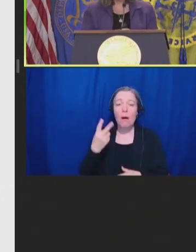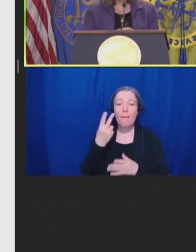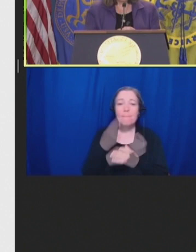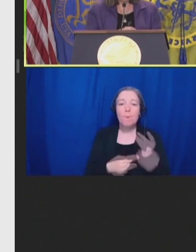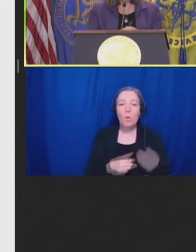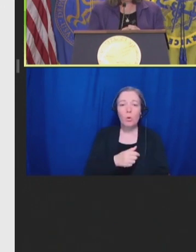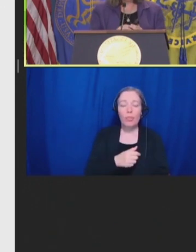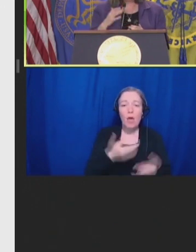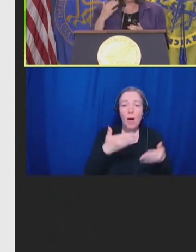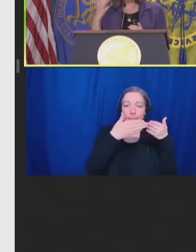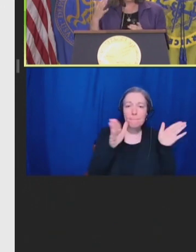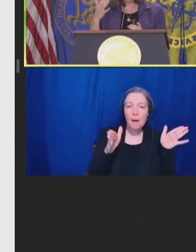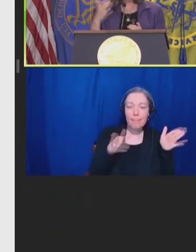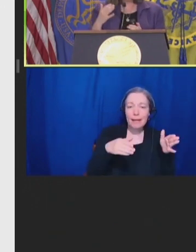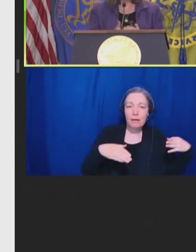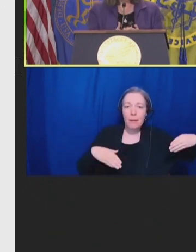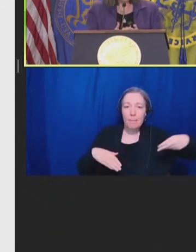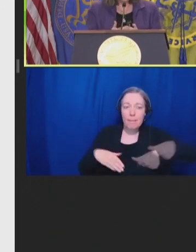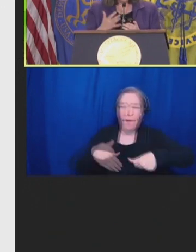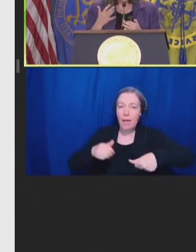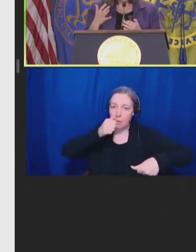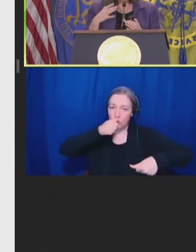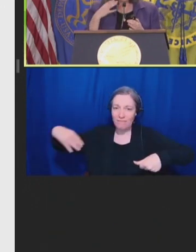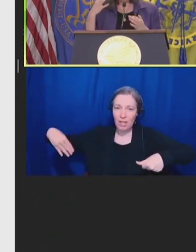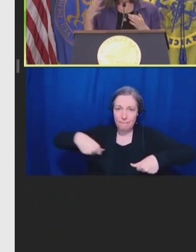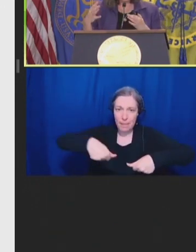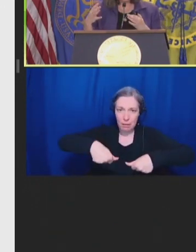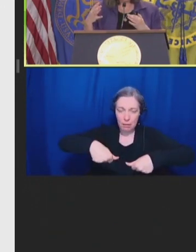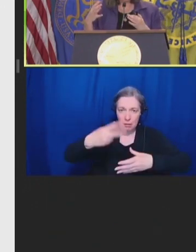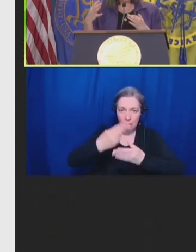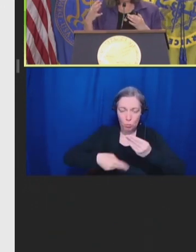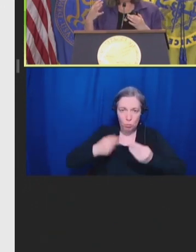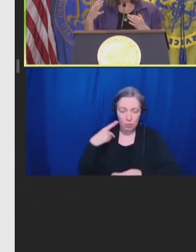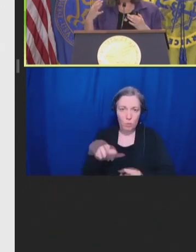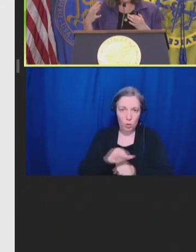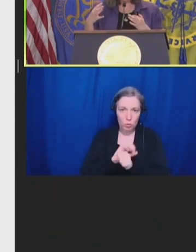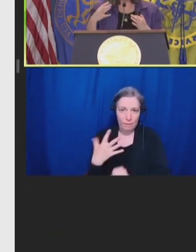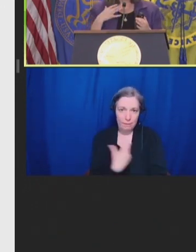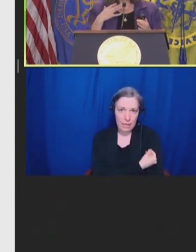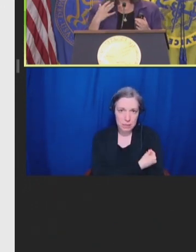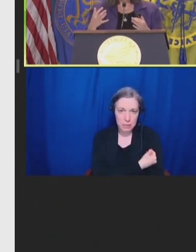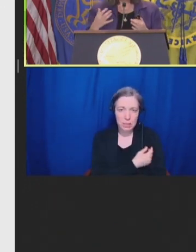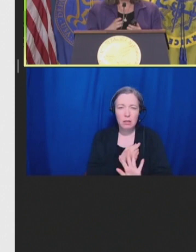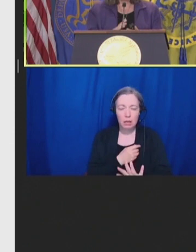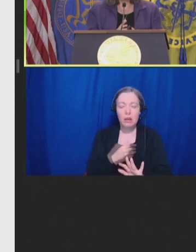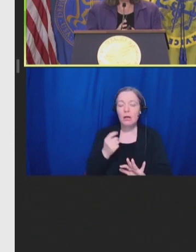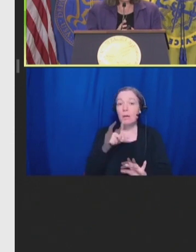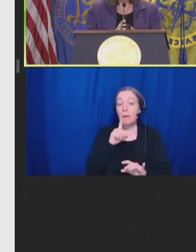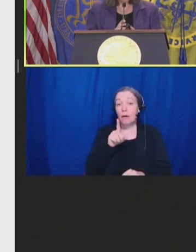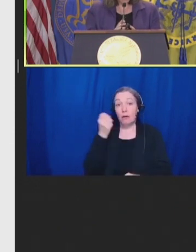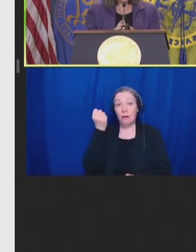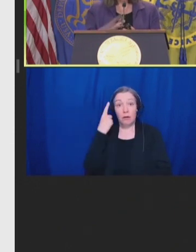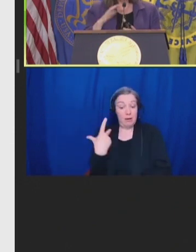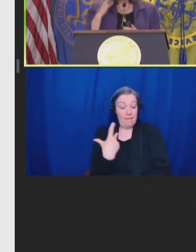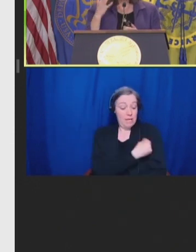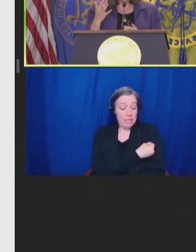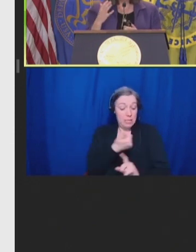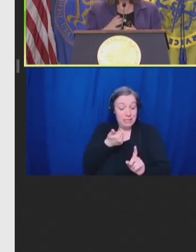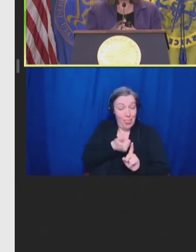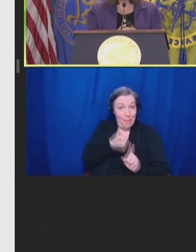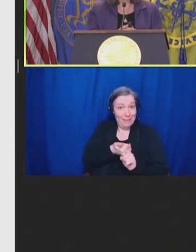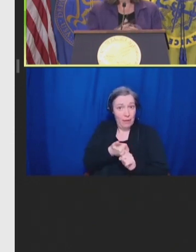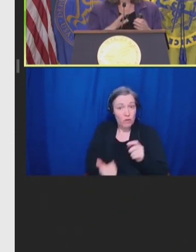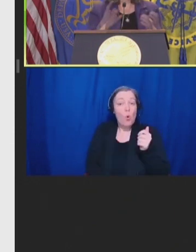for the COVID vaccine. And, you know, vaccines will remain free of cost to most US residents